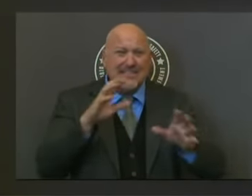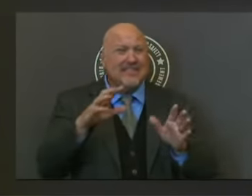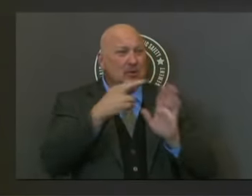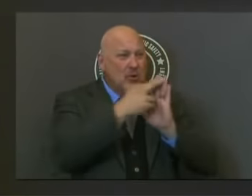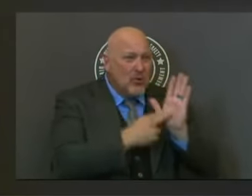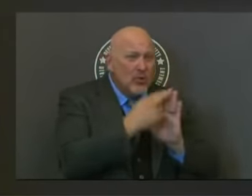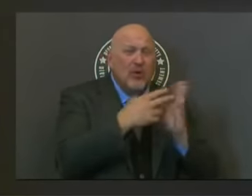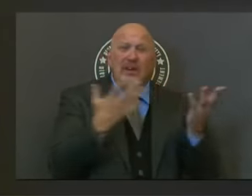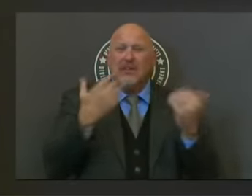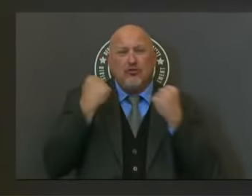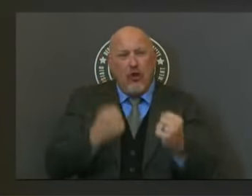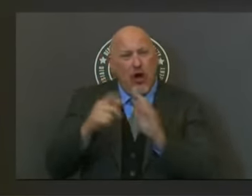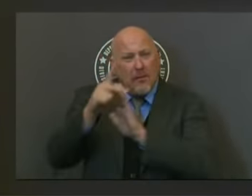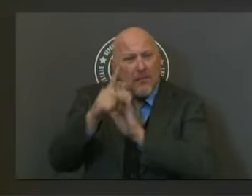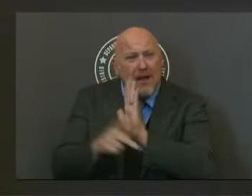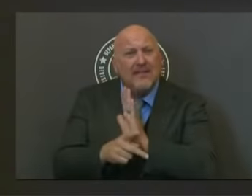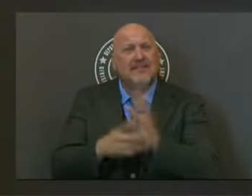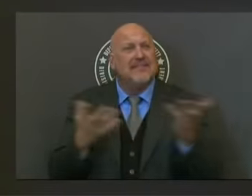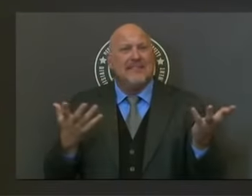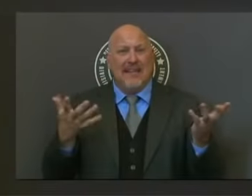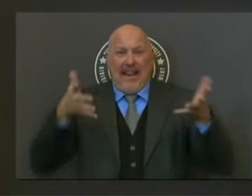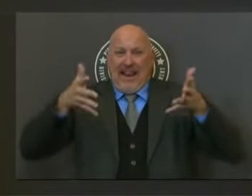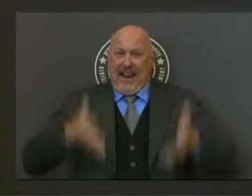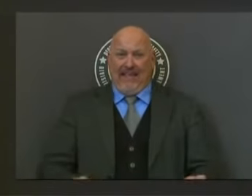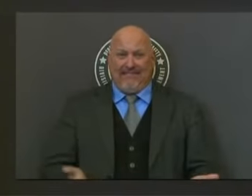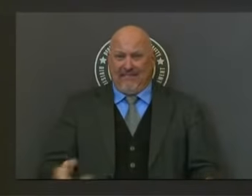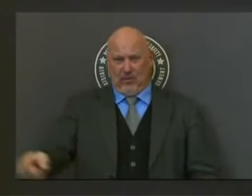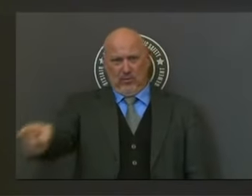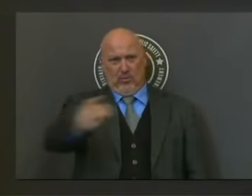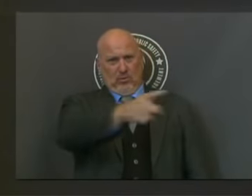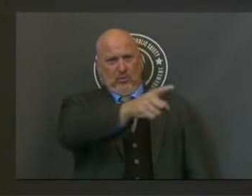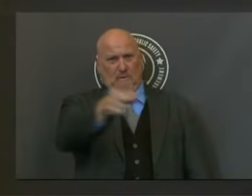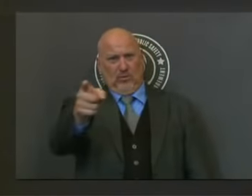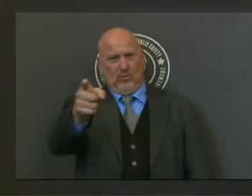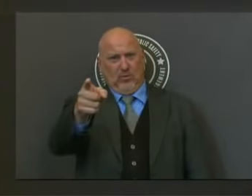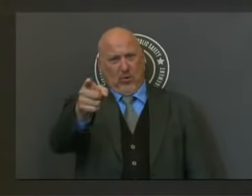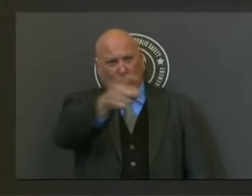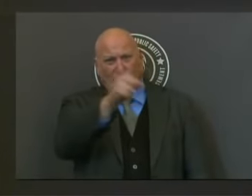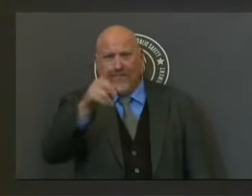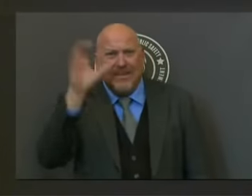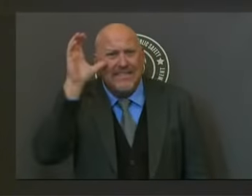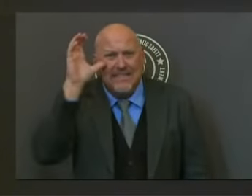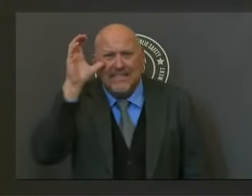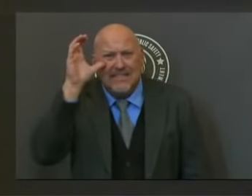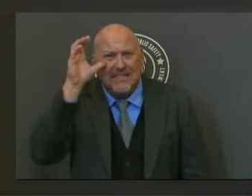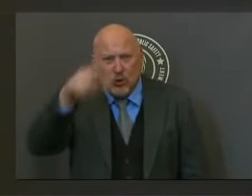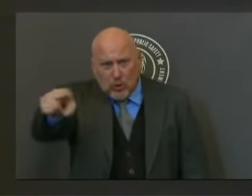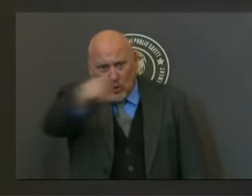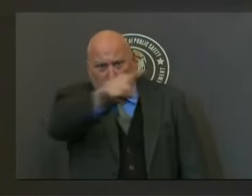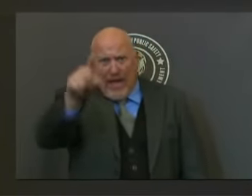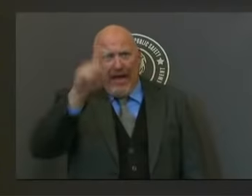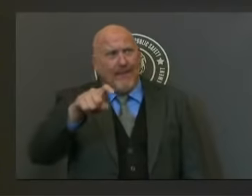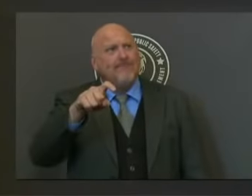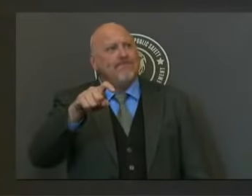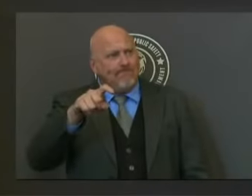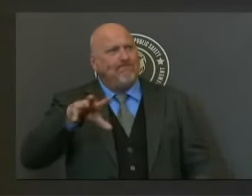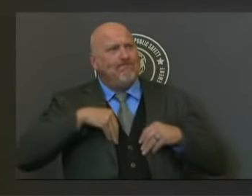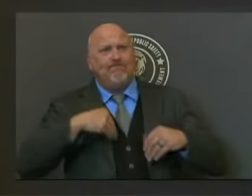responsibility to slow the spread of covert nineteen and we're heading into the